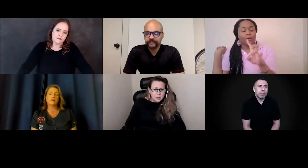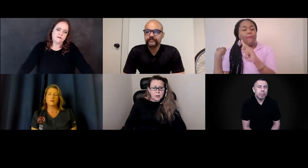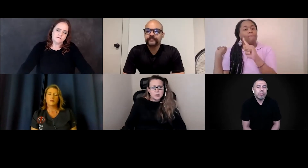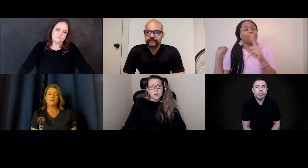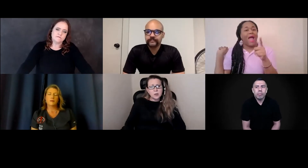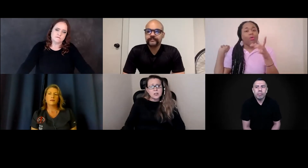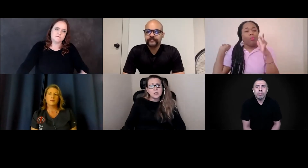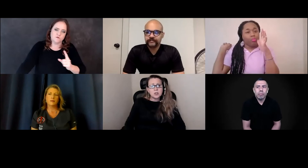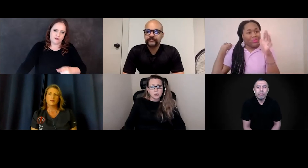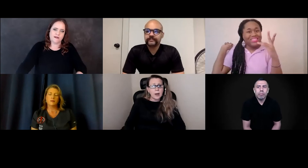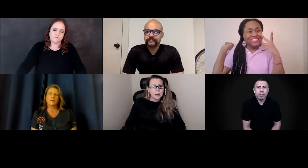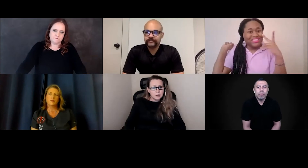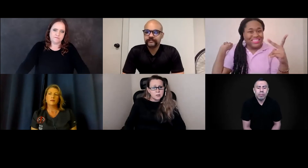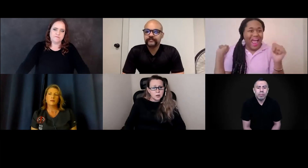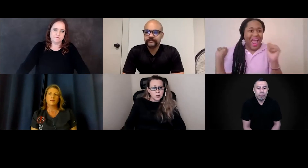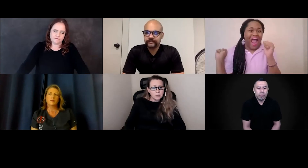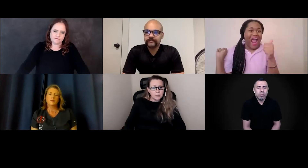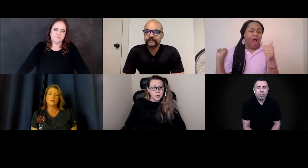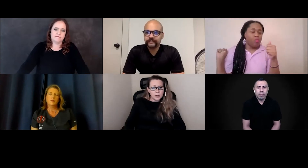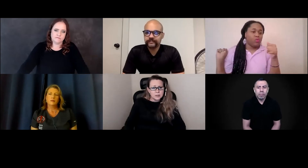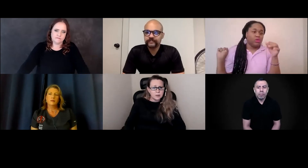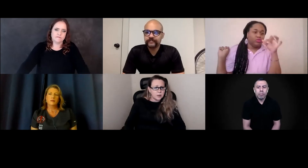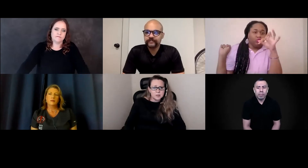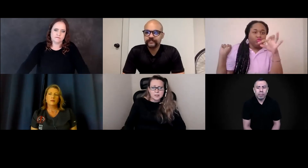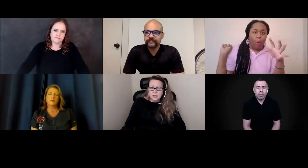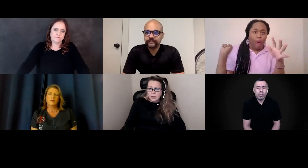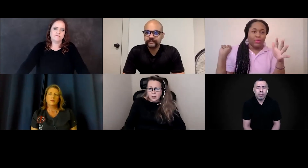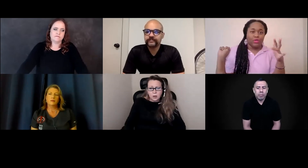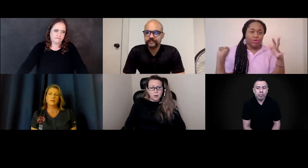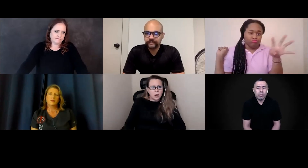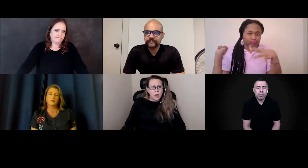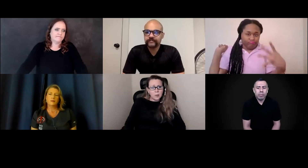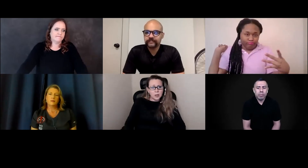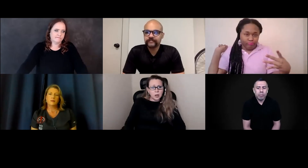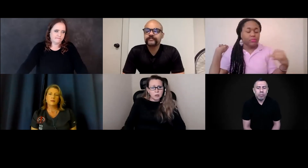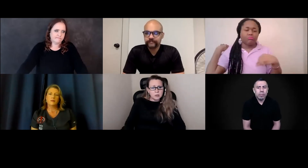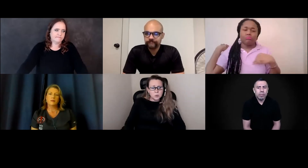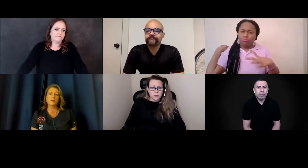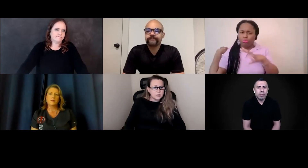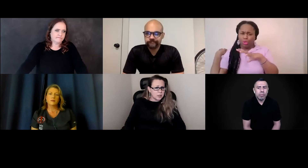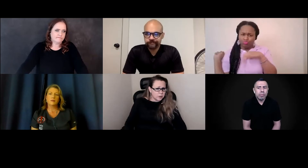So they do try to honor my request and then they'll see how it goes with the scheduling